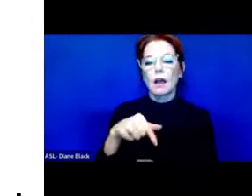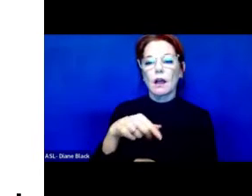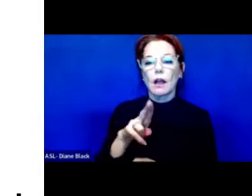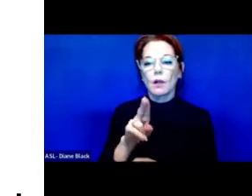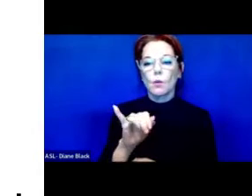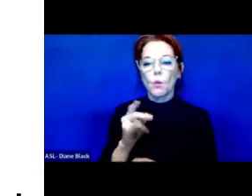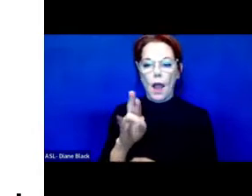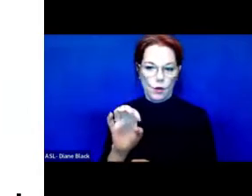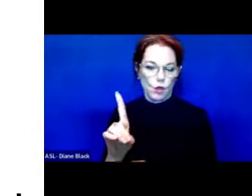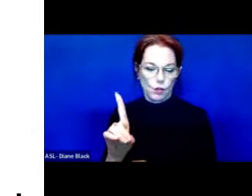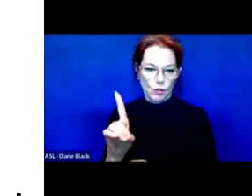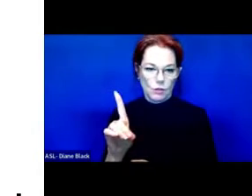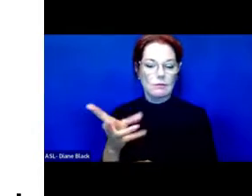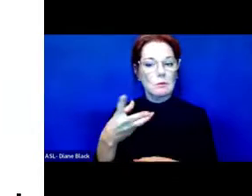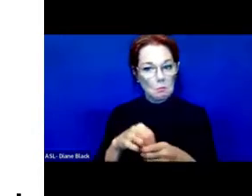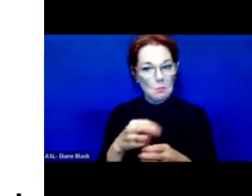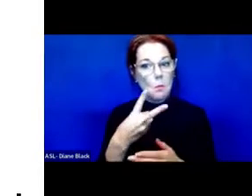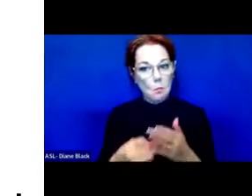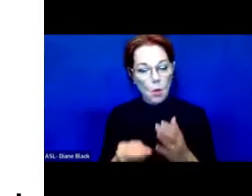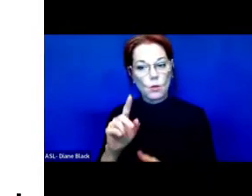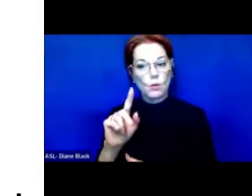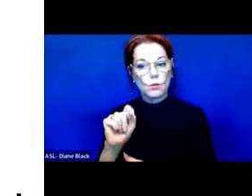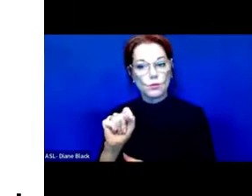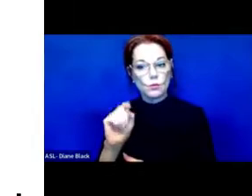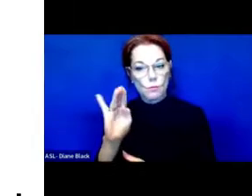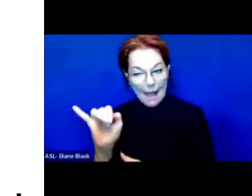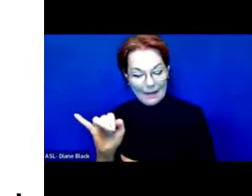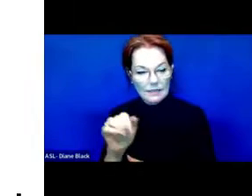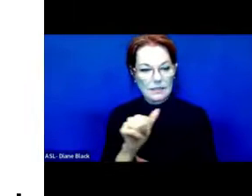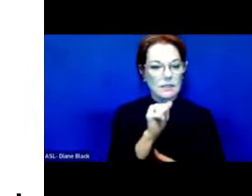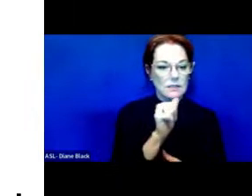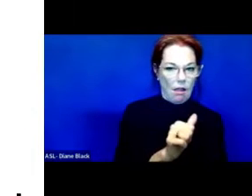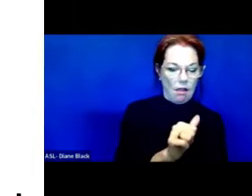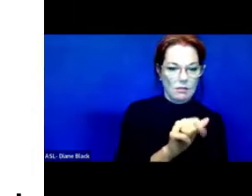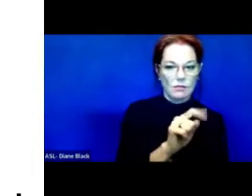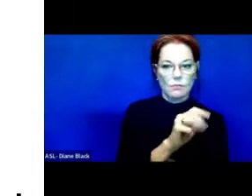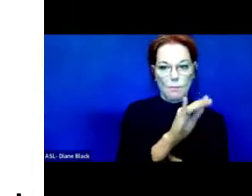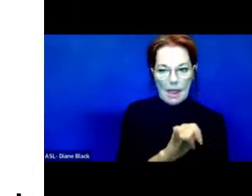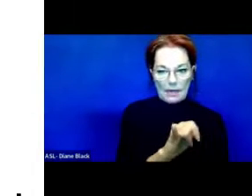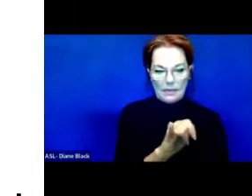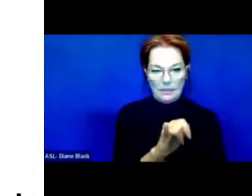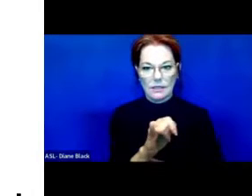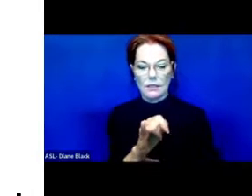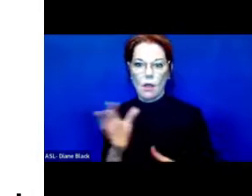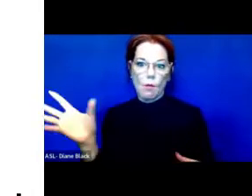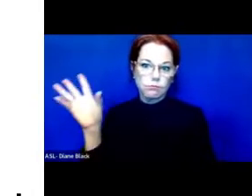encompasses traumatic and non traumatic brain injury, so that we could really cast that broad net to understand because, you